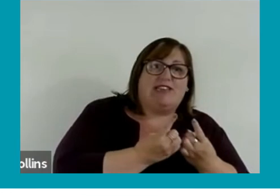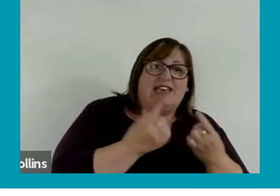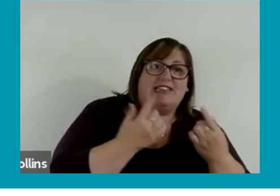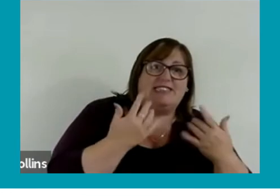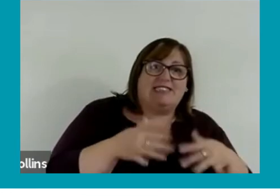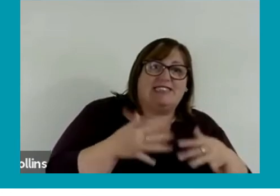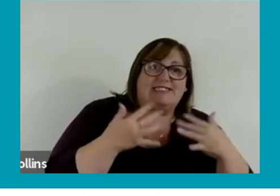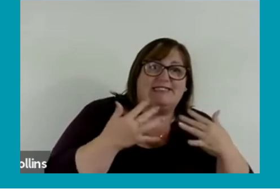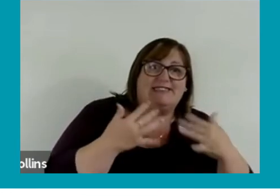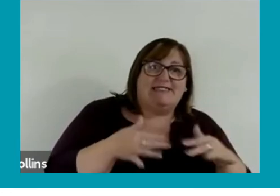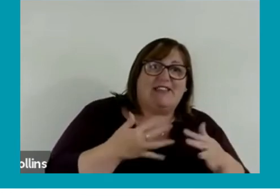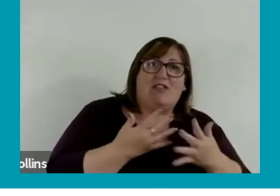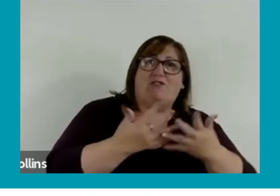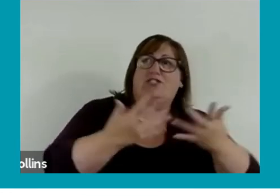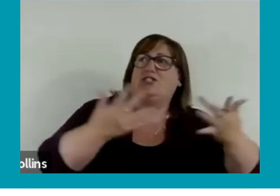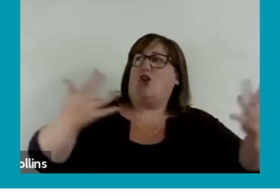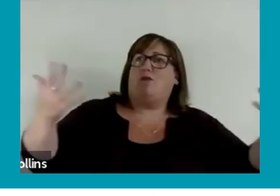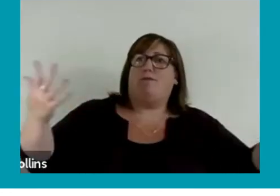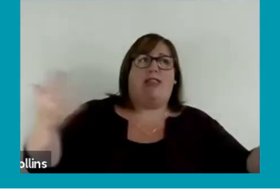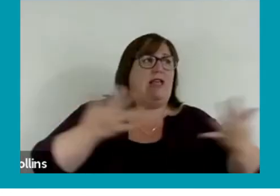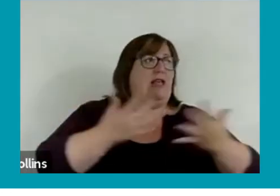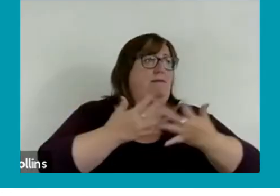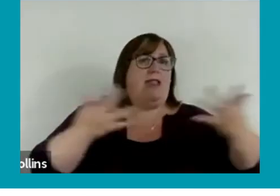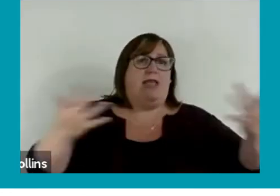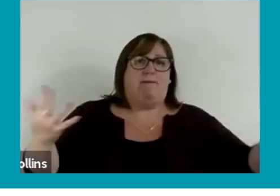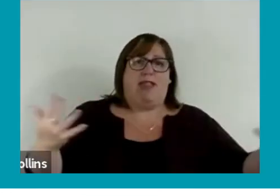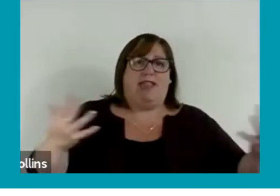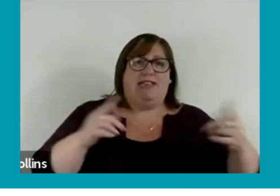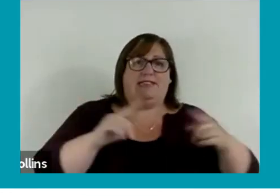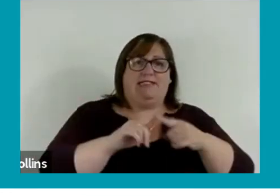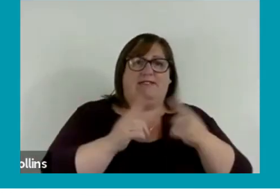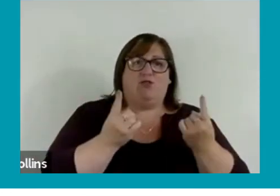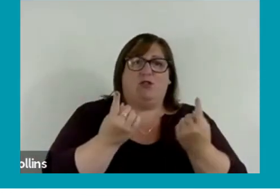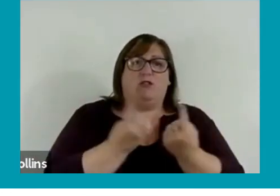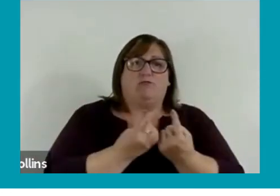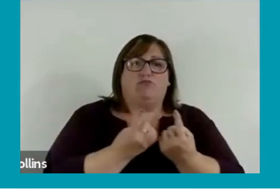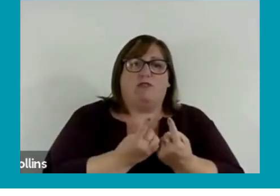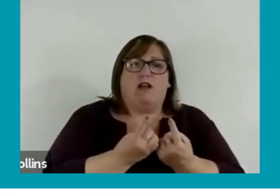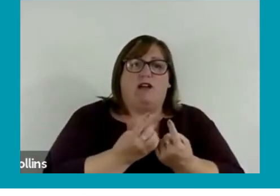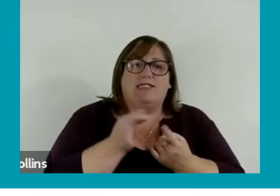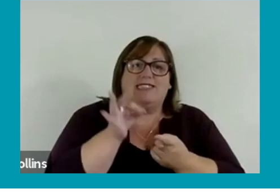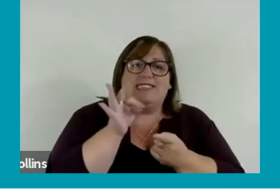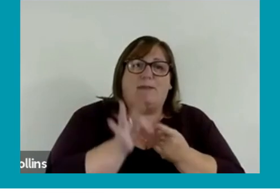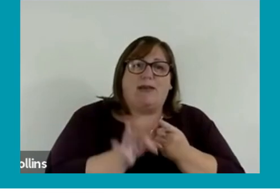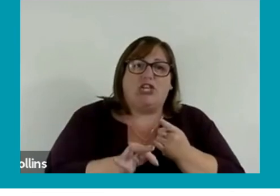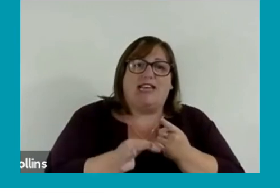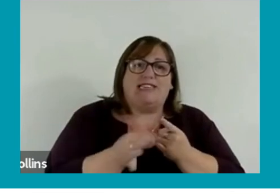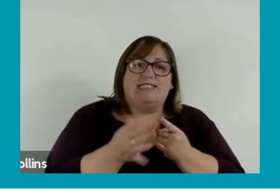there's just so many different types of product specialists everything from fitted kitchens and